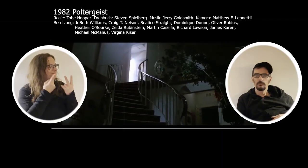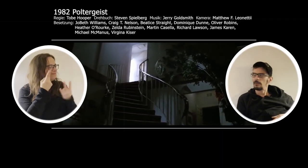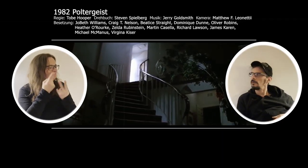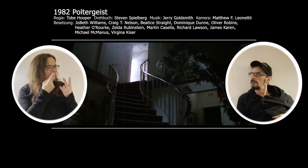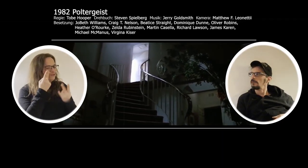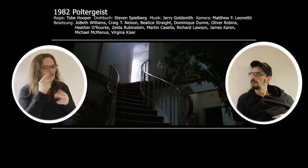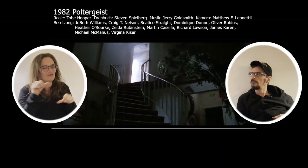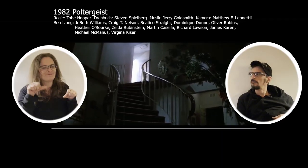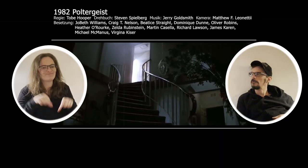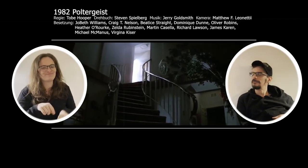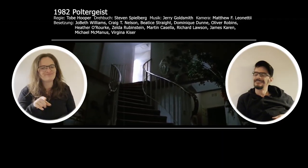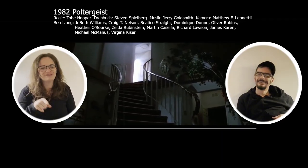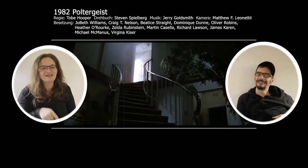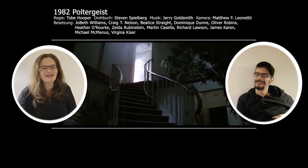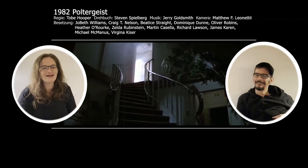Visually, it definitely failed.